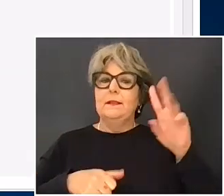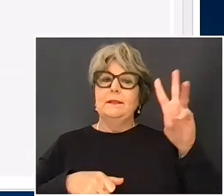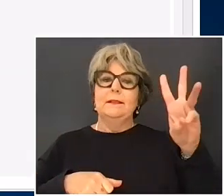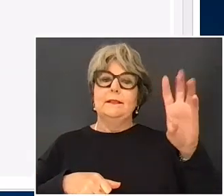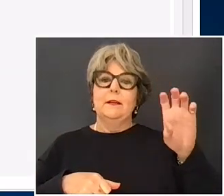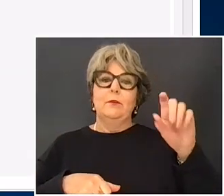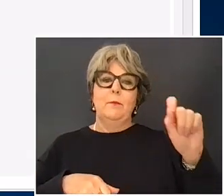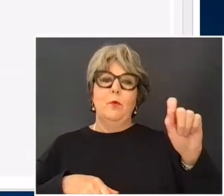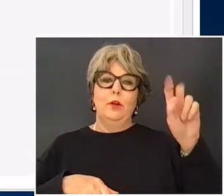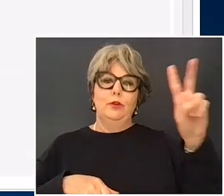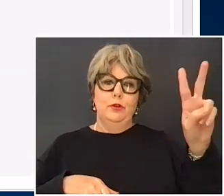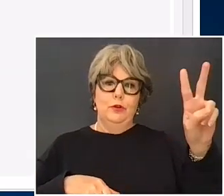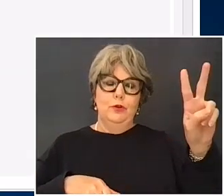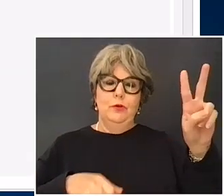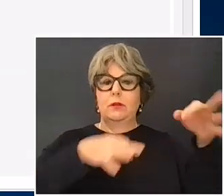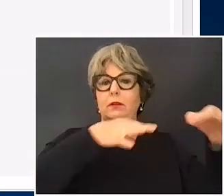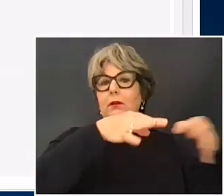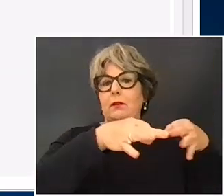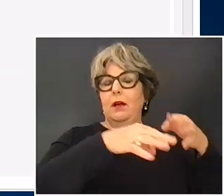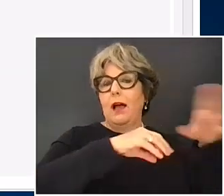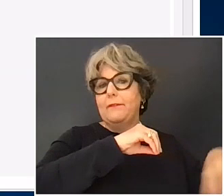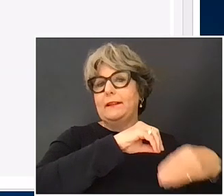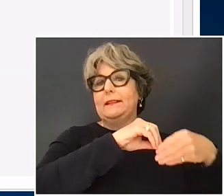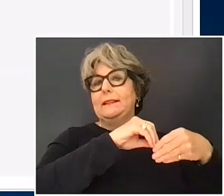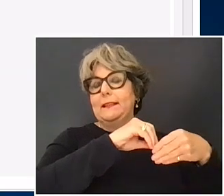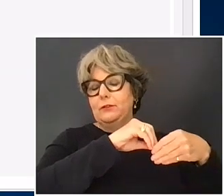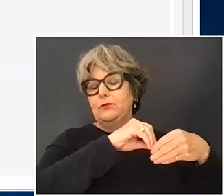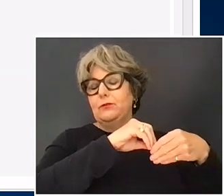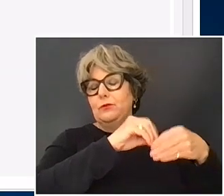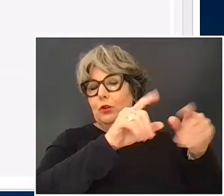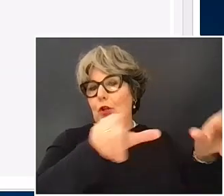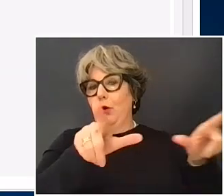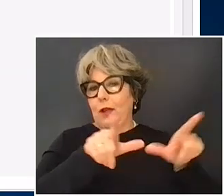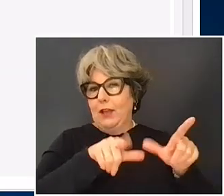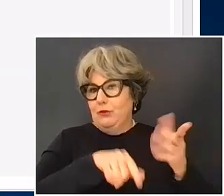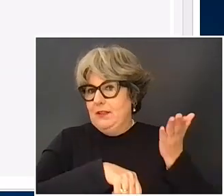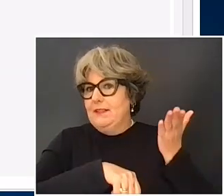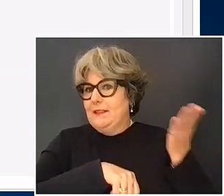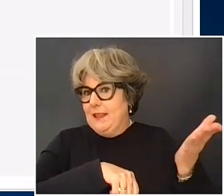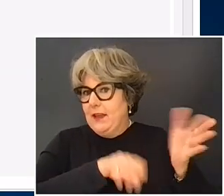definition of an additional location that's currently there, the first part of